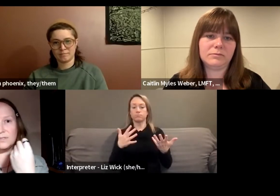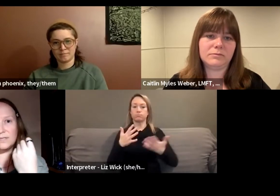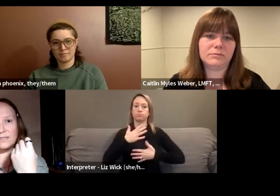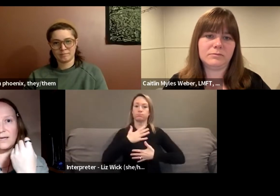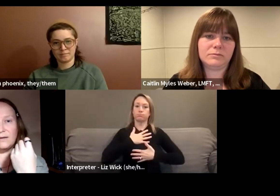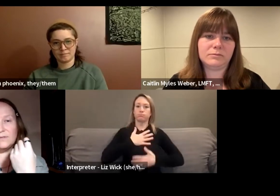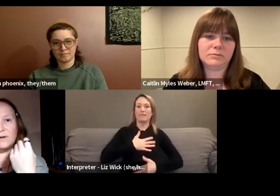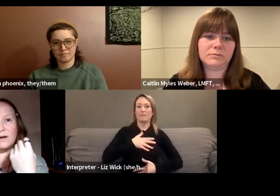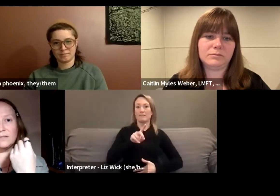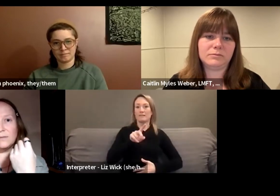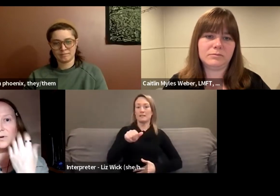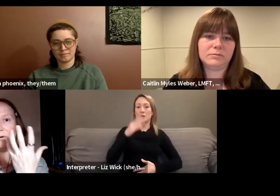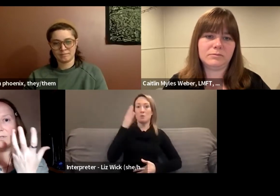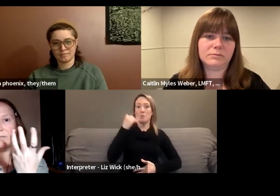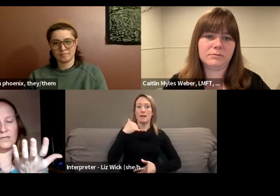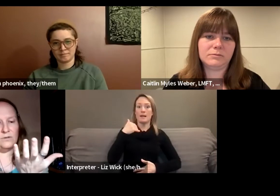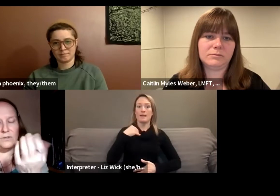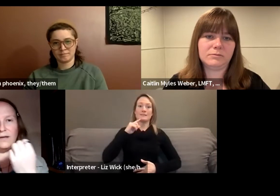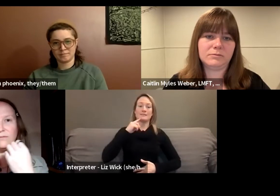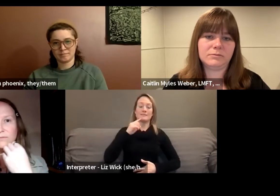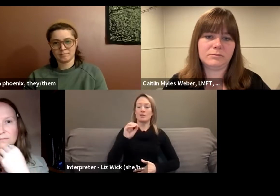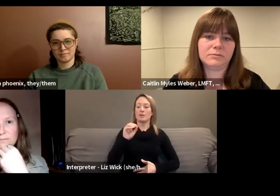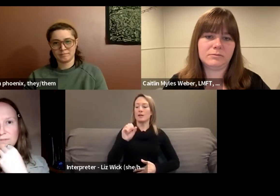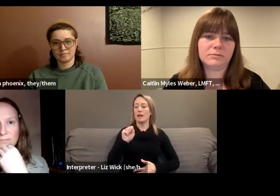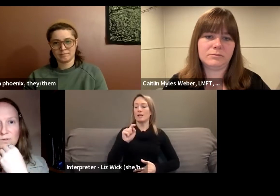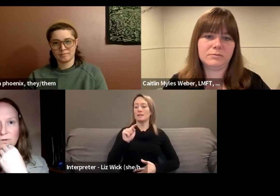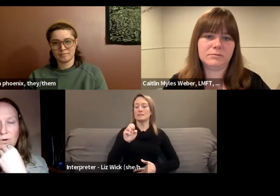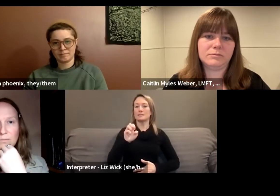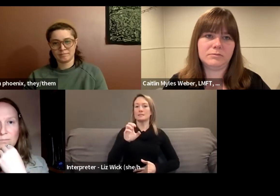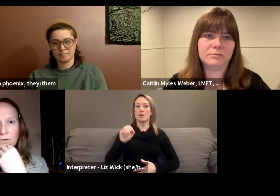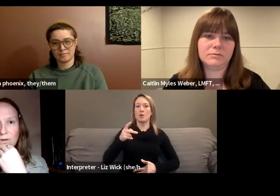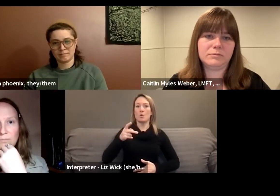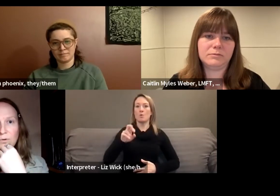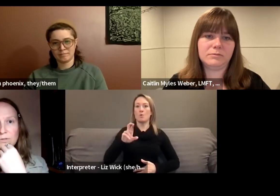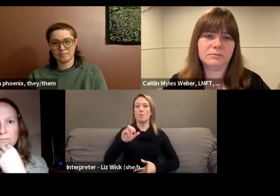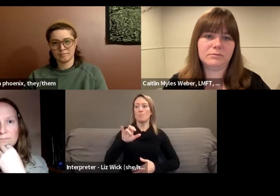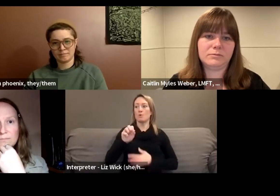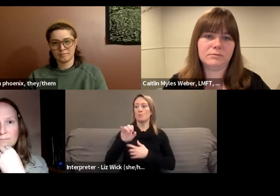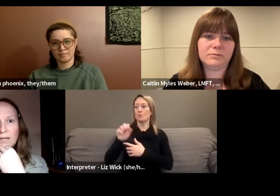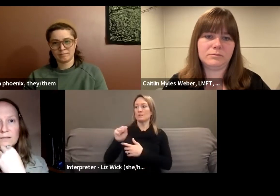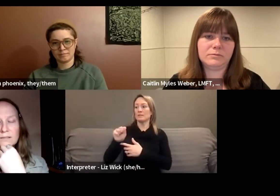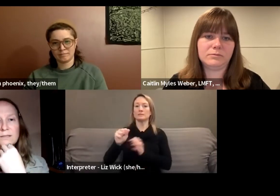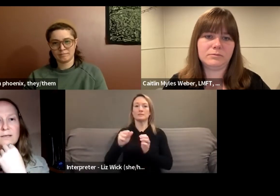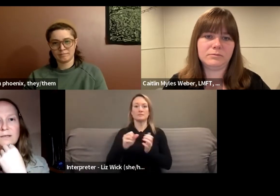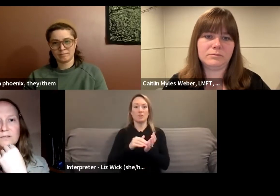just 'cause I have severe osteoporosis. I usually have some sort of bone broken most months